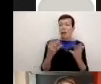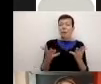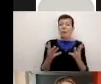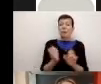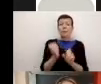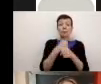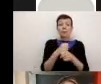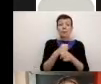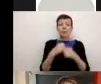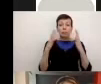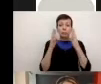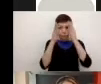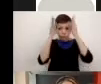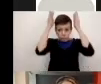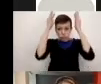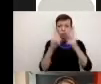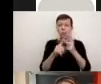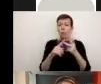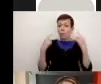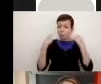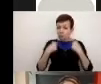related to traditional forms and craft.